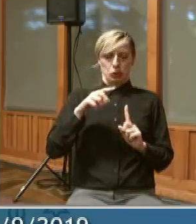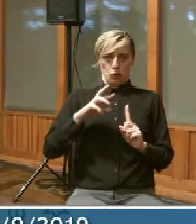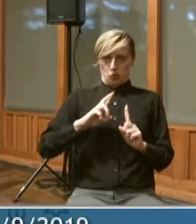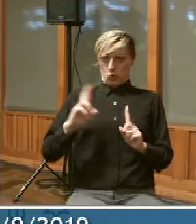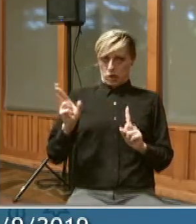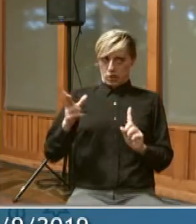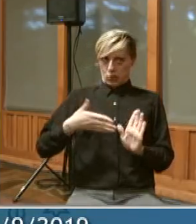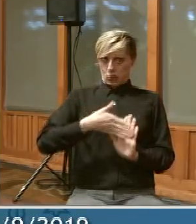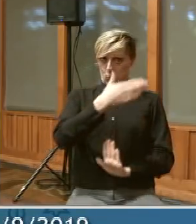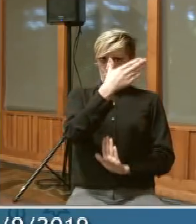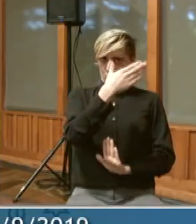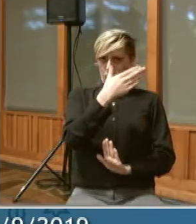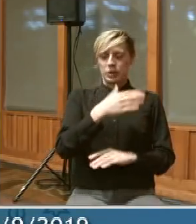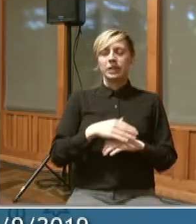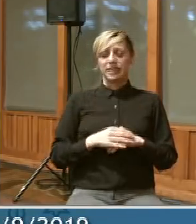[AUDIO NOT UNDERSTANDABLE] >> OH, MERCY!